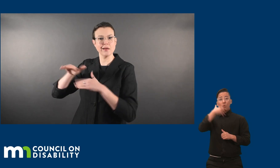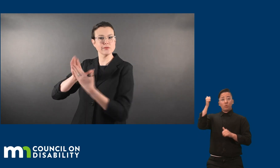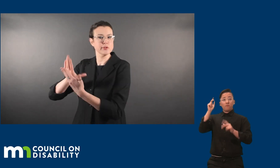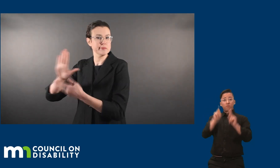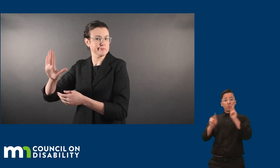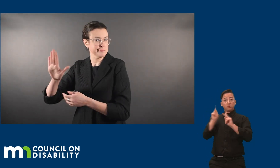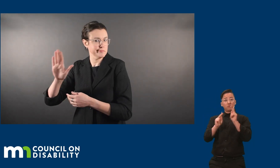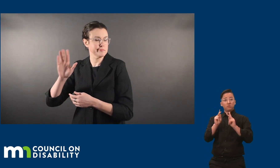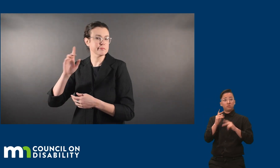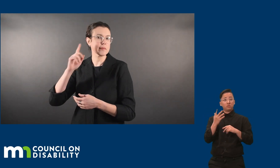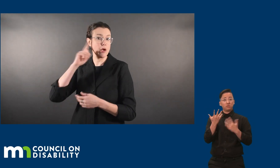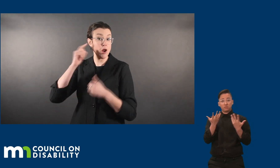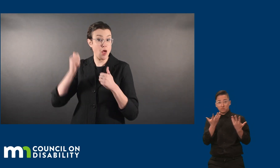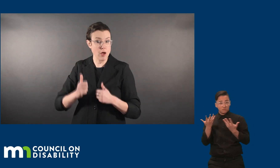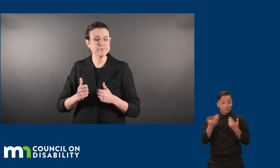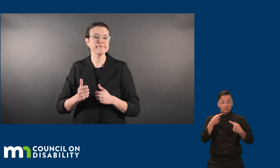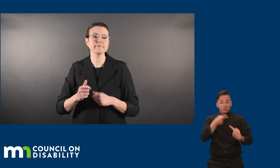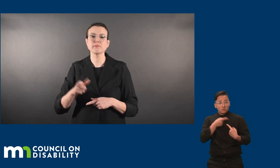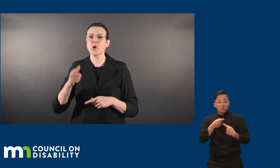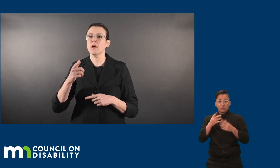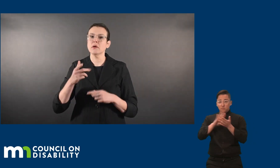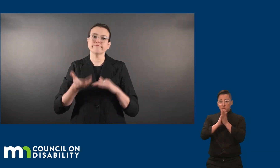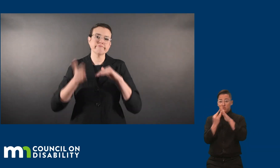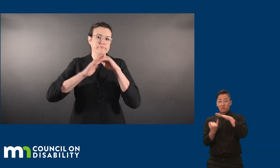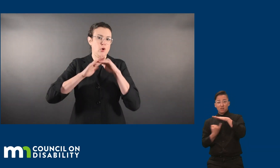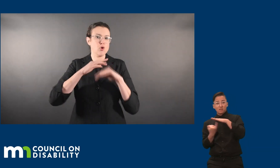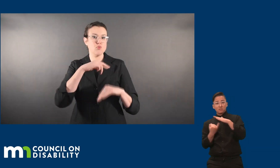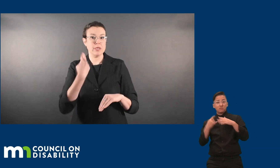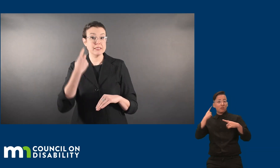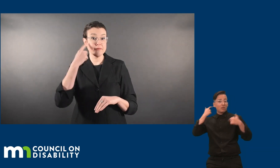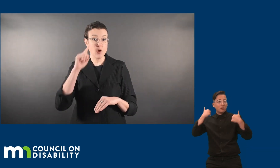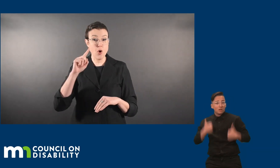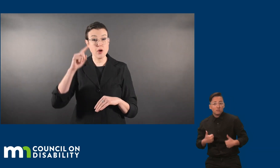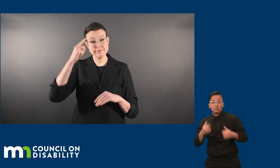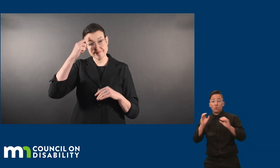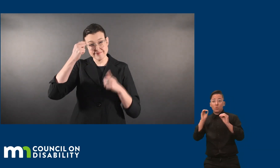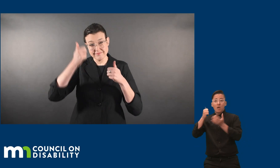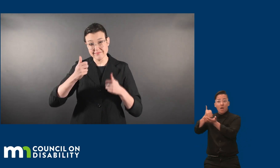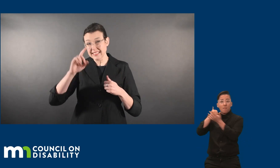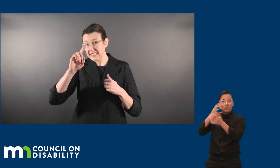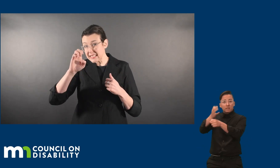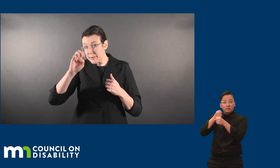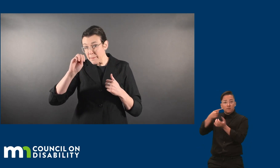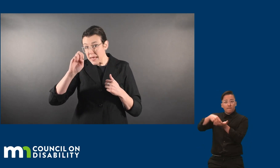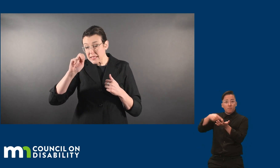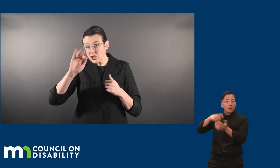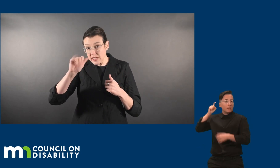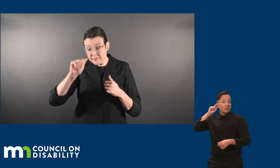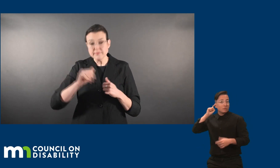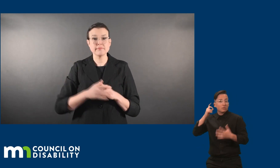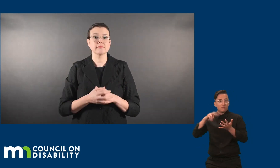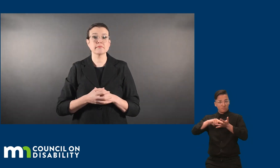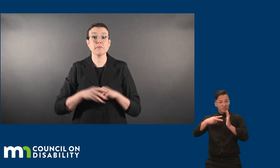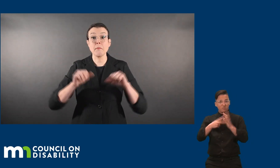due to untreated hearing loss are at greater risk for dementia, possibly